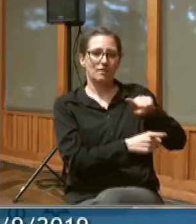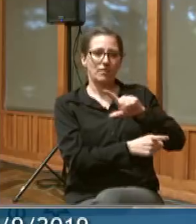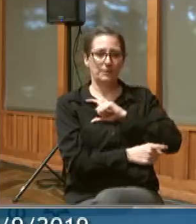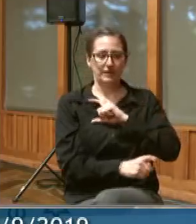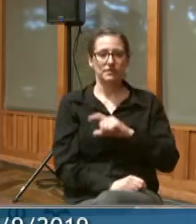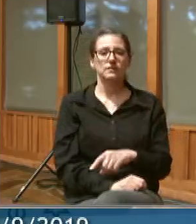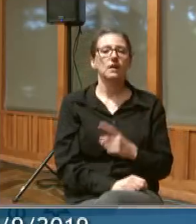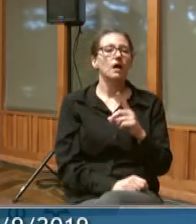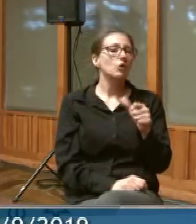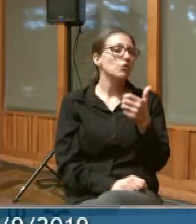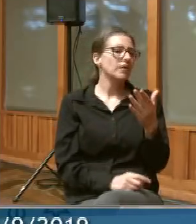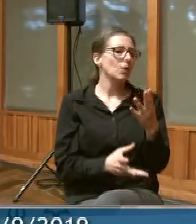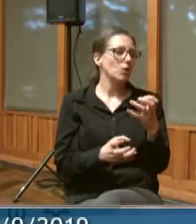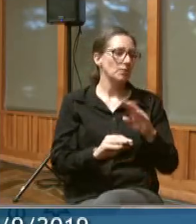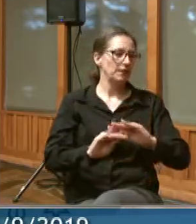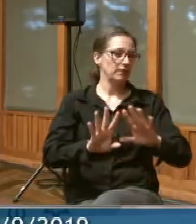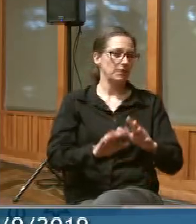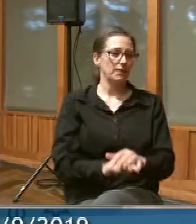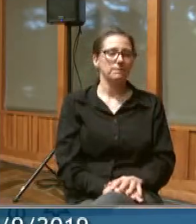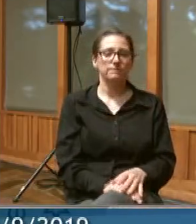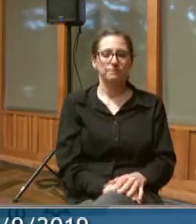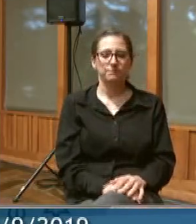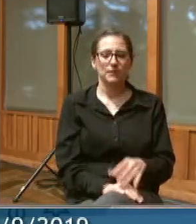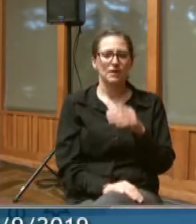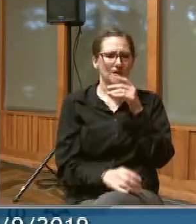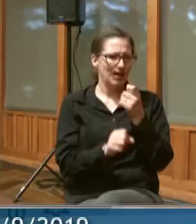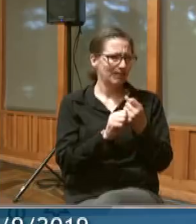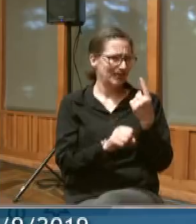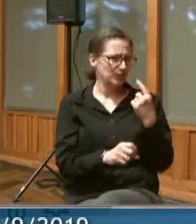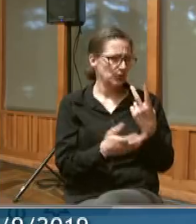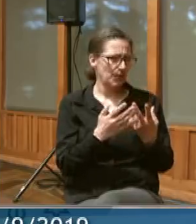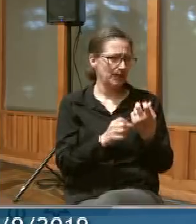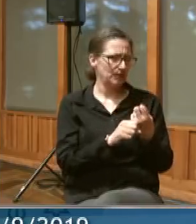PUBLIC THAT'S NOT A PUBLIC ACCOUNTABILITY SYSTEM THAT'S A POLICE GIVE-AWAY SYSTEM. ONE OF THE OTHER THINGS I WANT